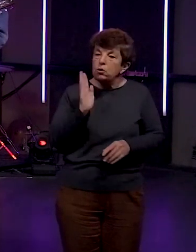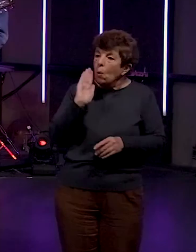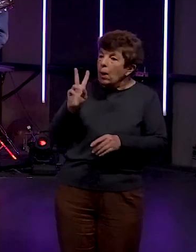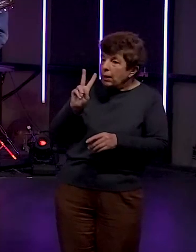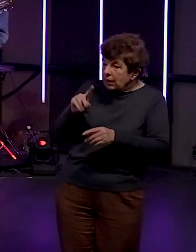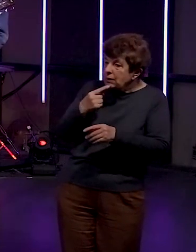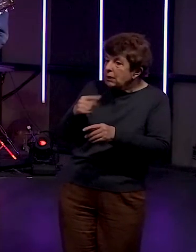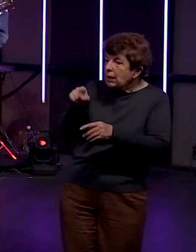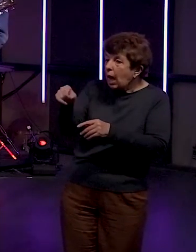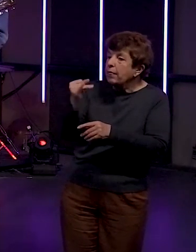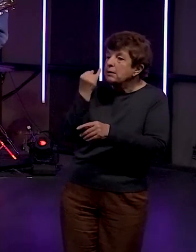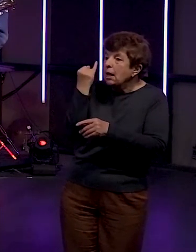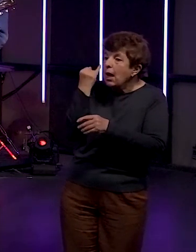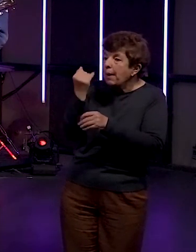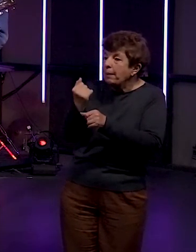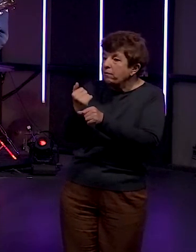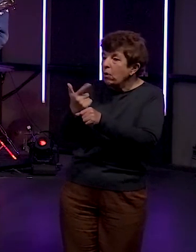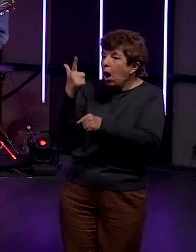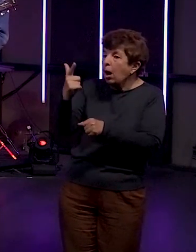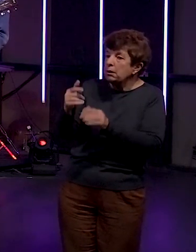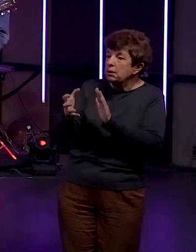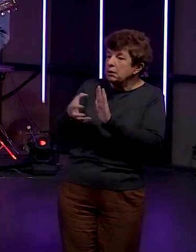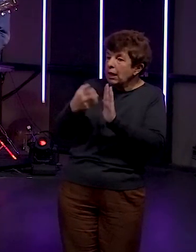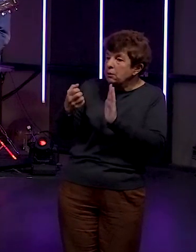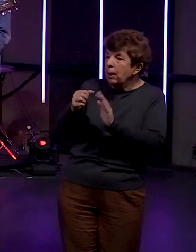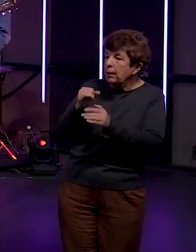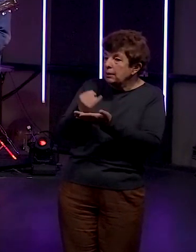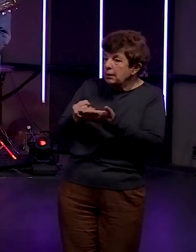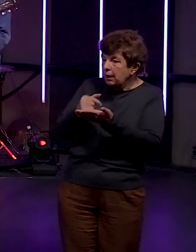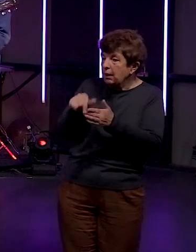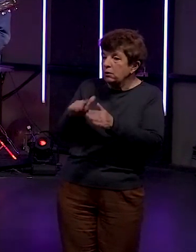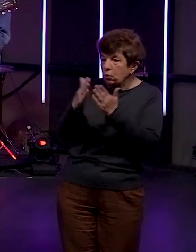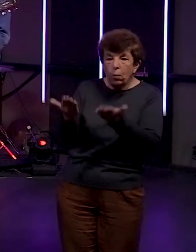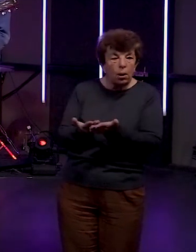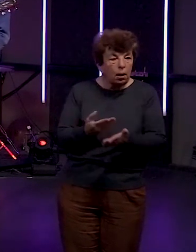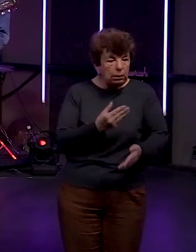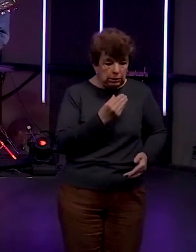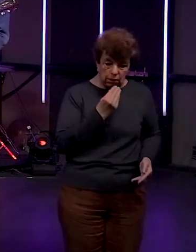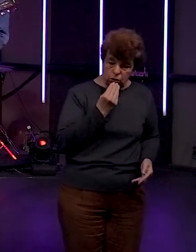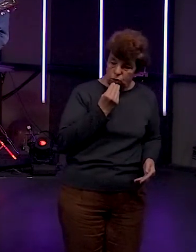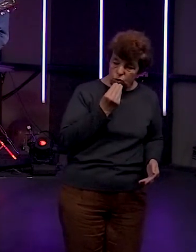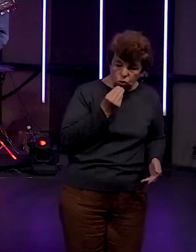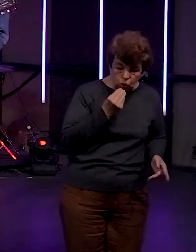God who takes away the sin of the world the Jews who heard him would have